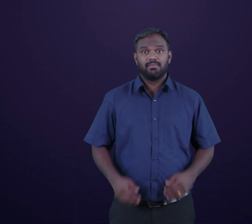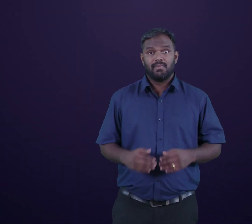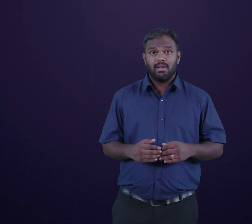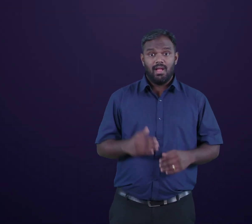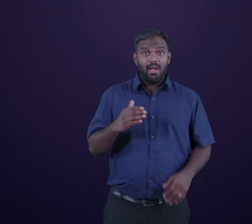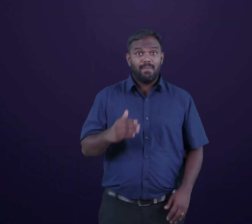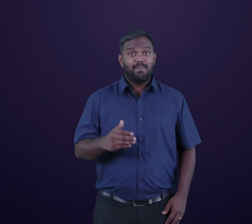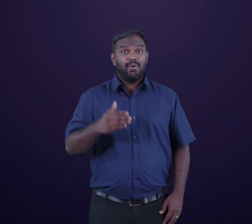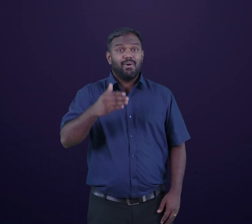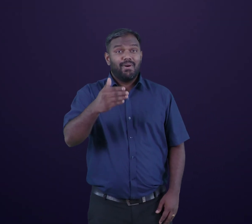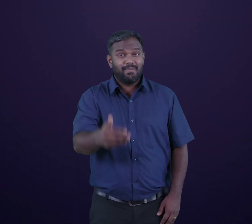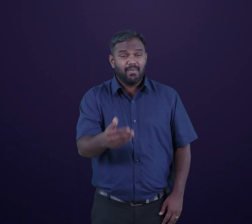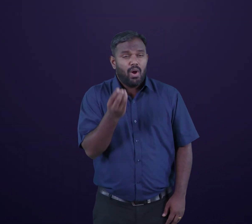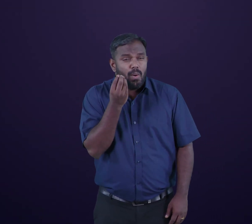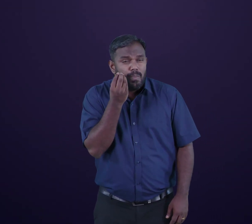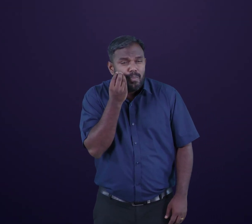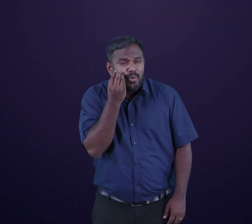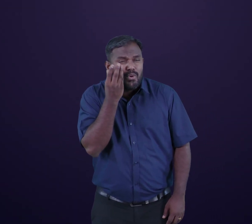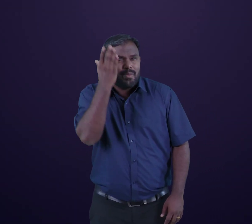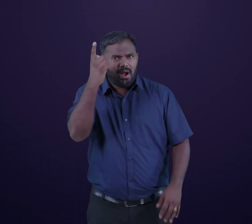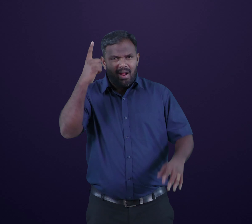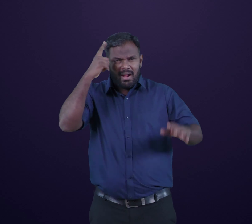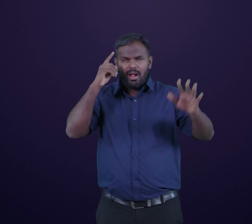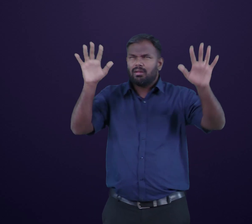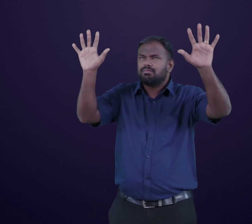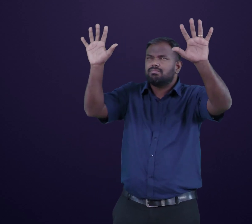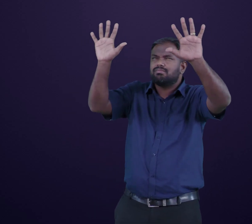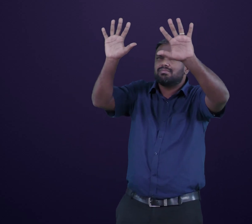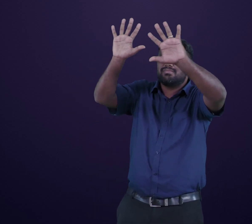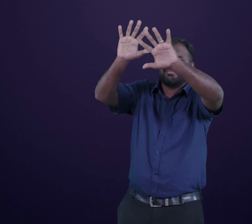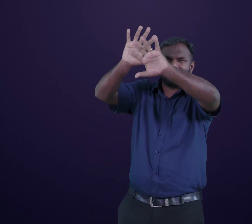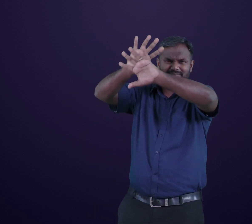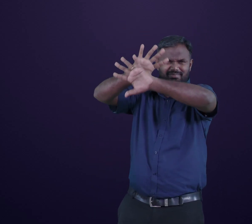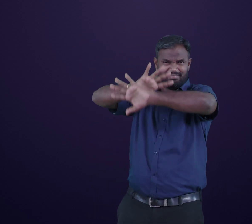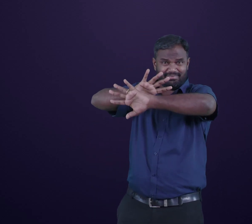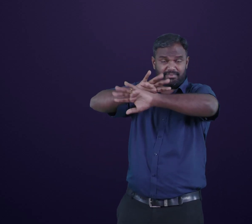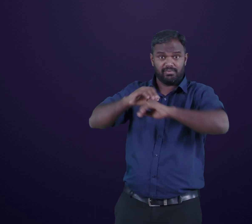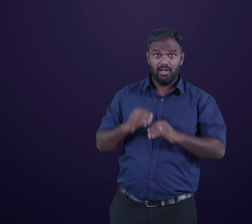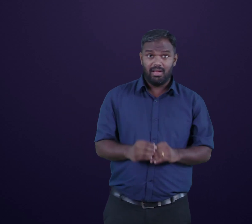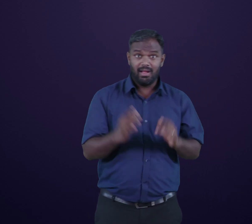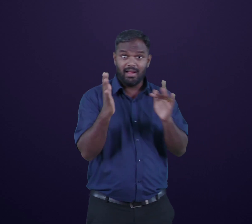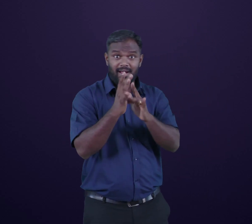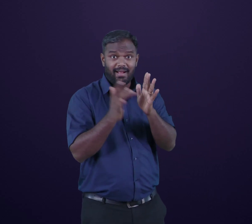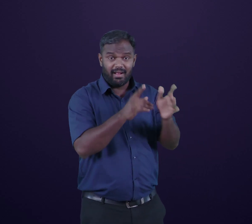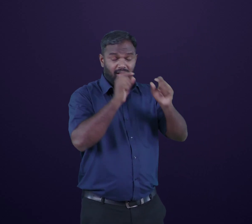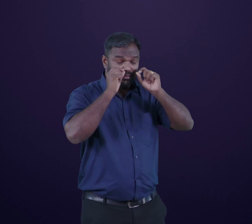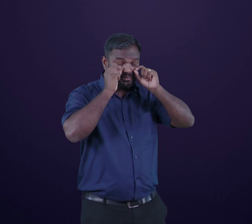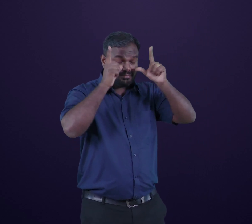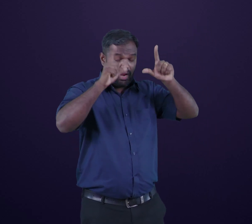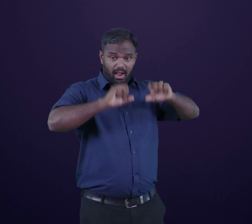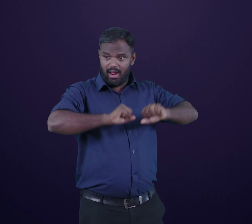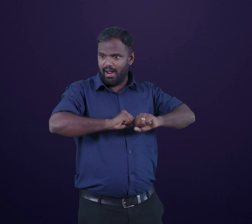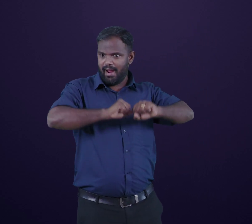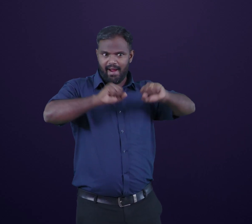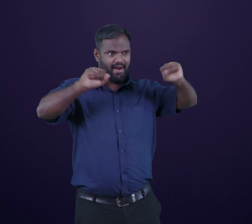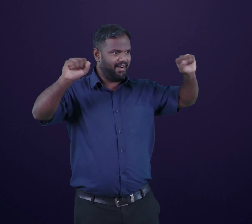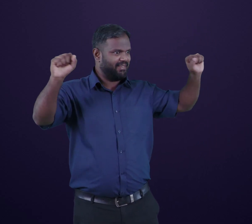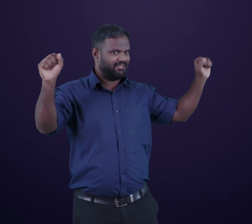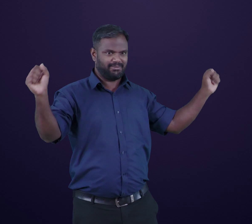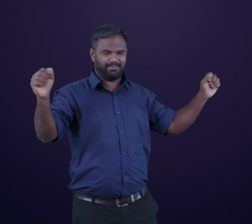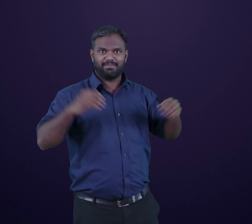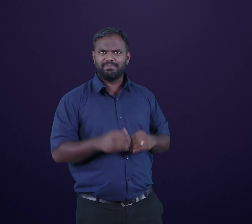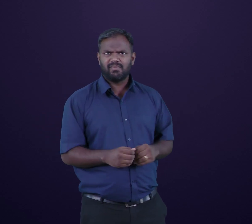The next morning, Jesus woke up very early.